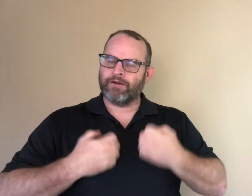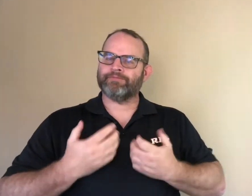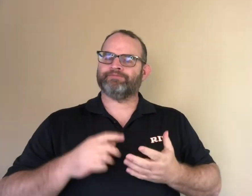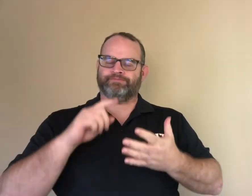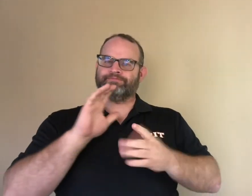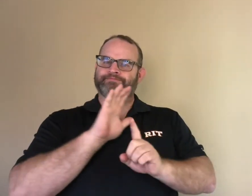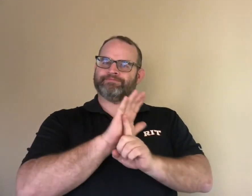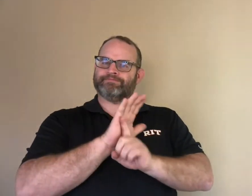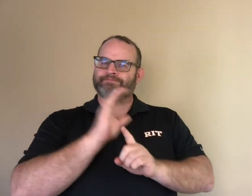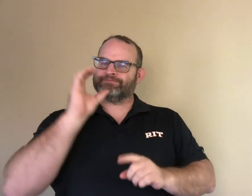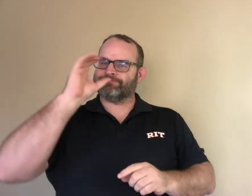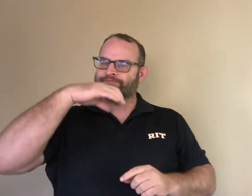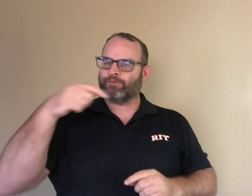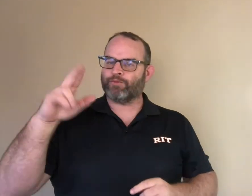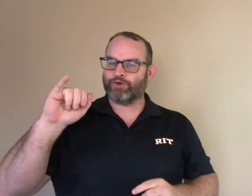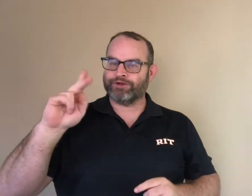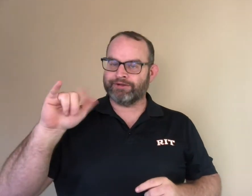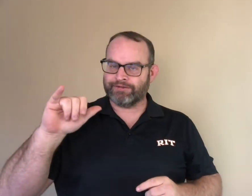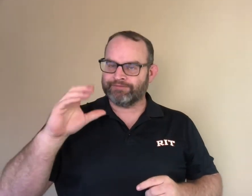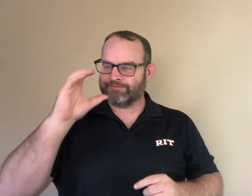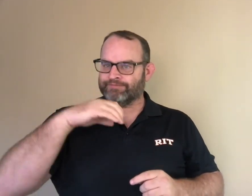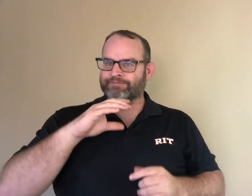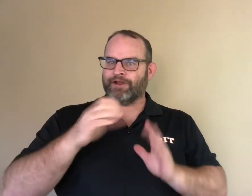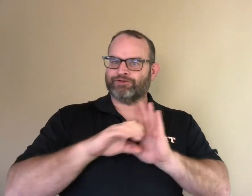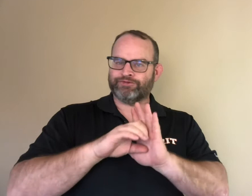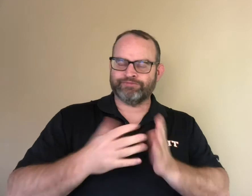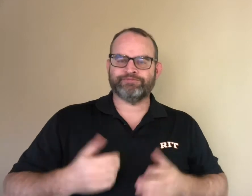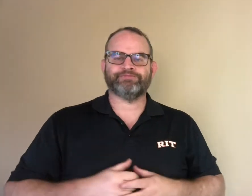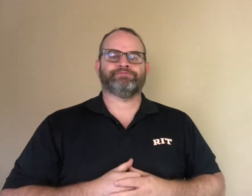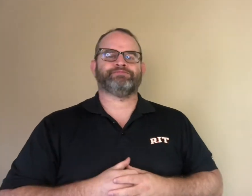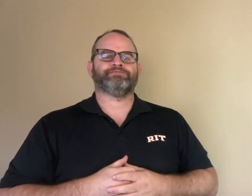You can develop deaf characters that show a range of emotions